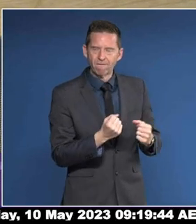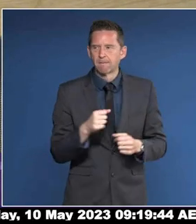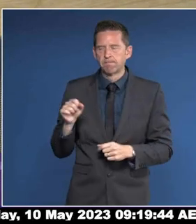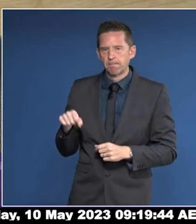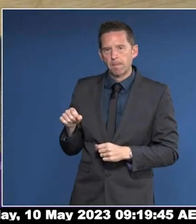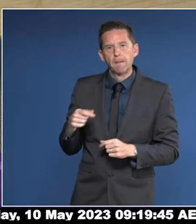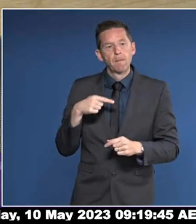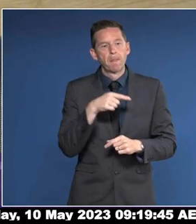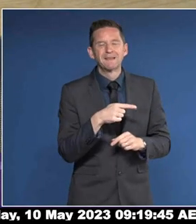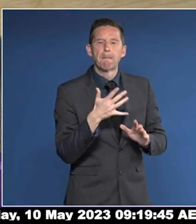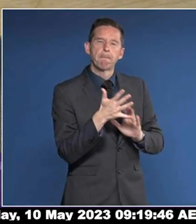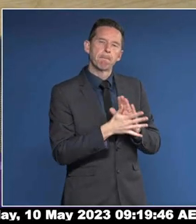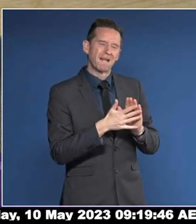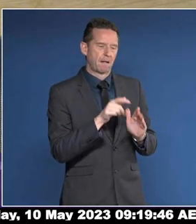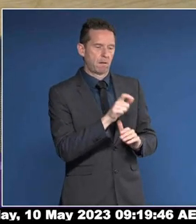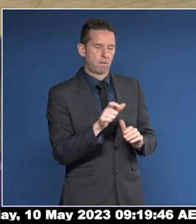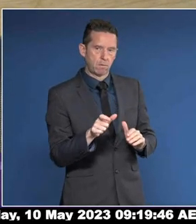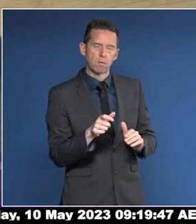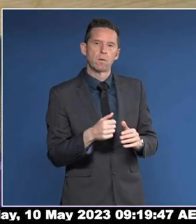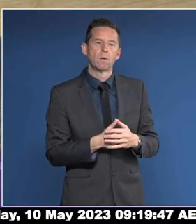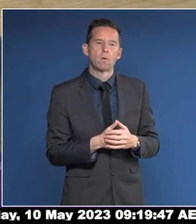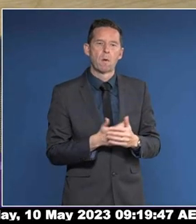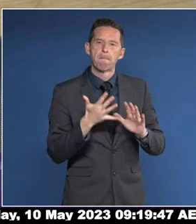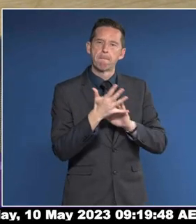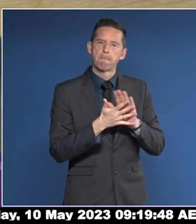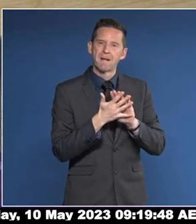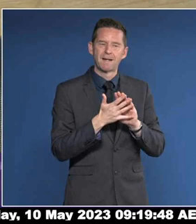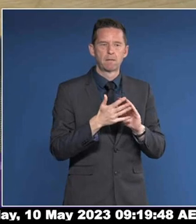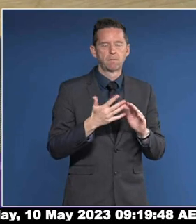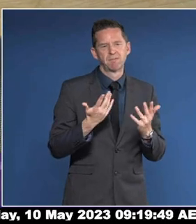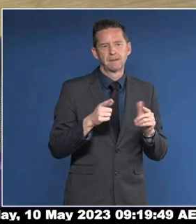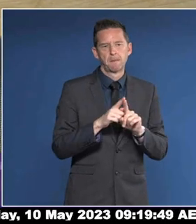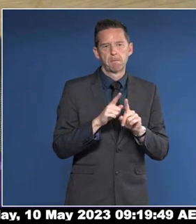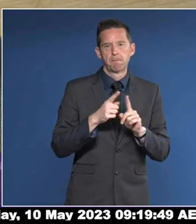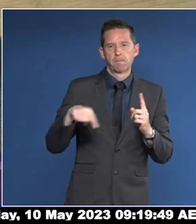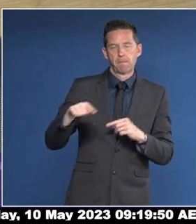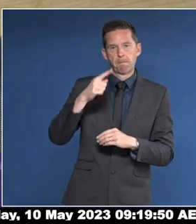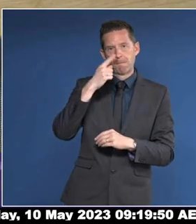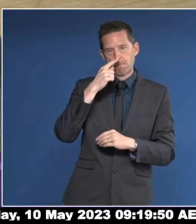term, but it reflects those thought patterns that are often instinctive or reactive.